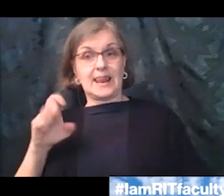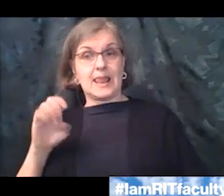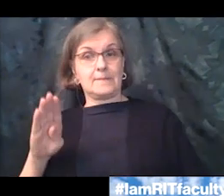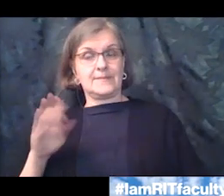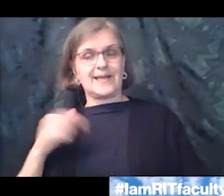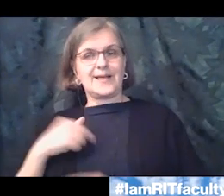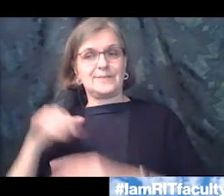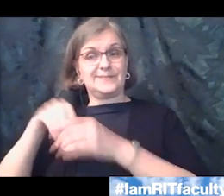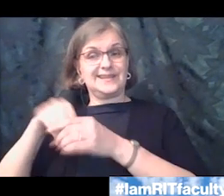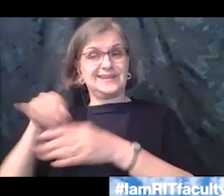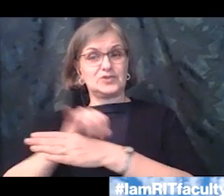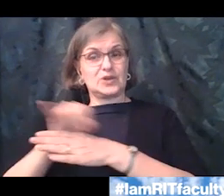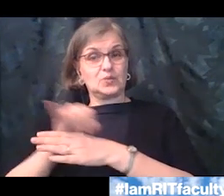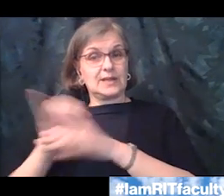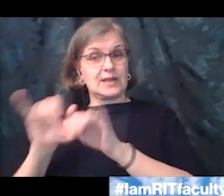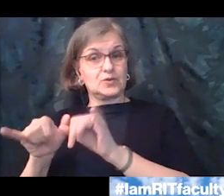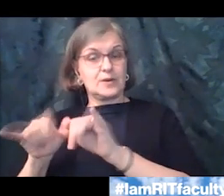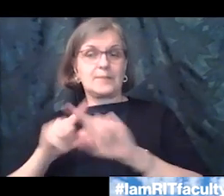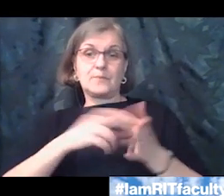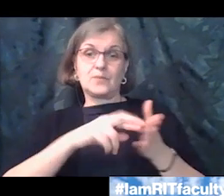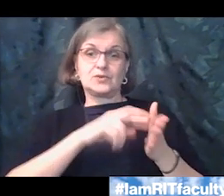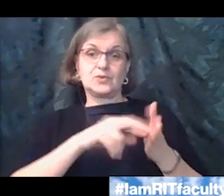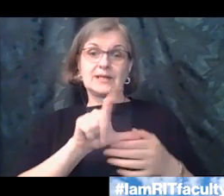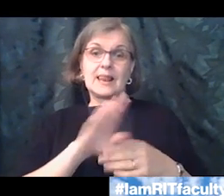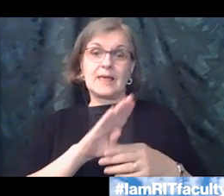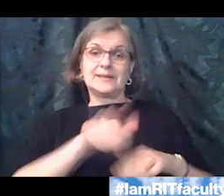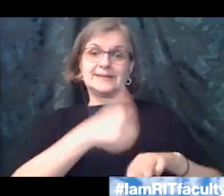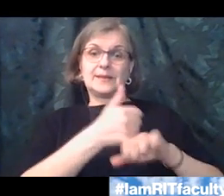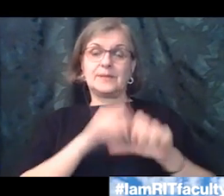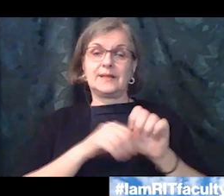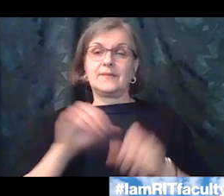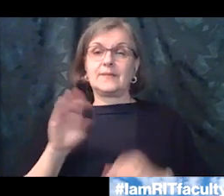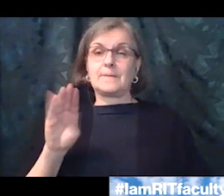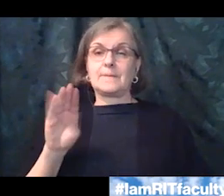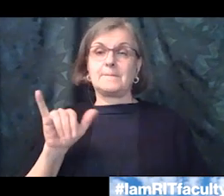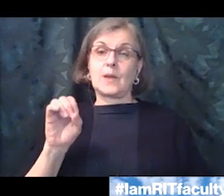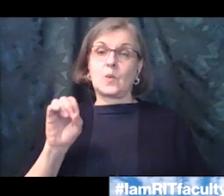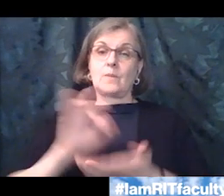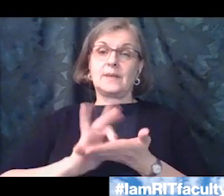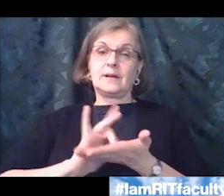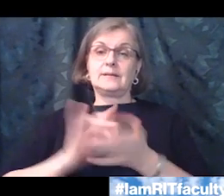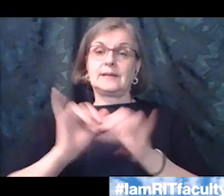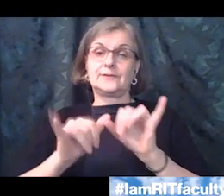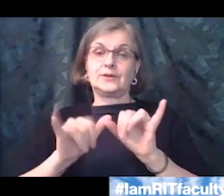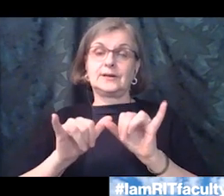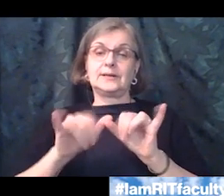I have my research lab with my students in the biomedical engineering facility.